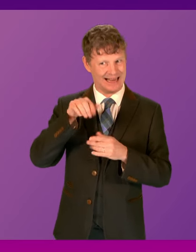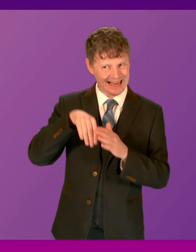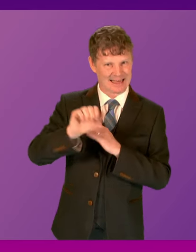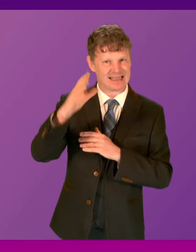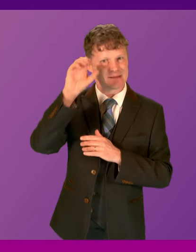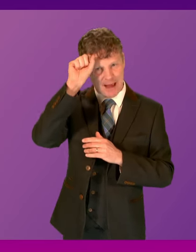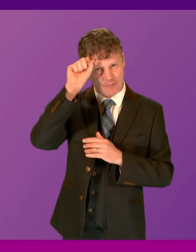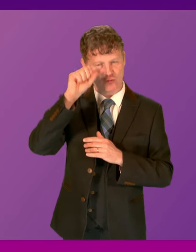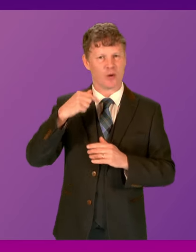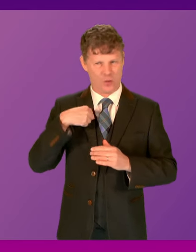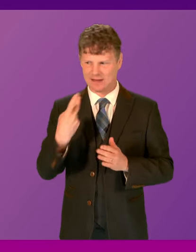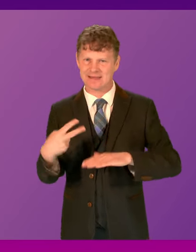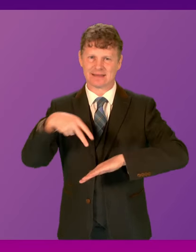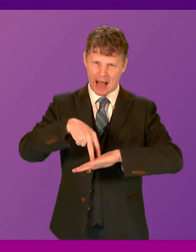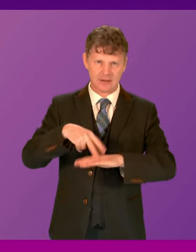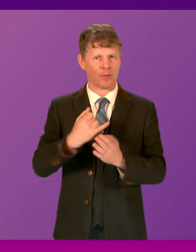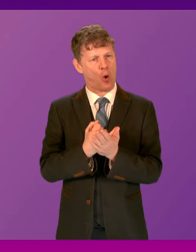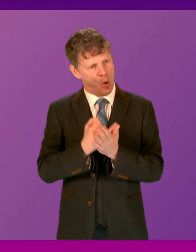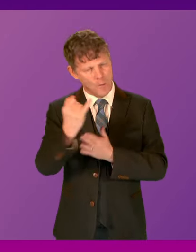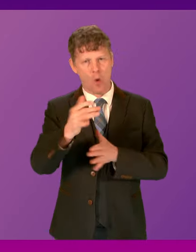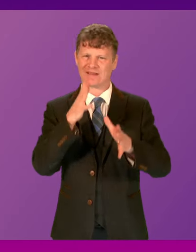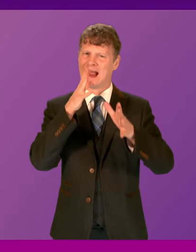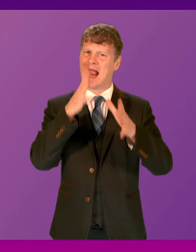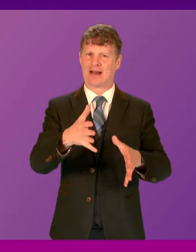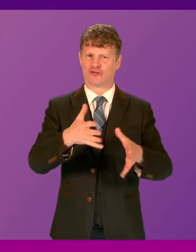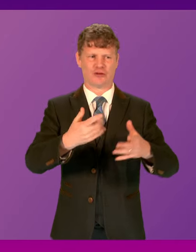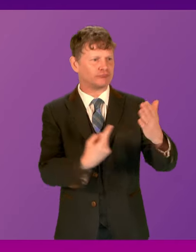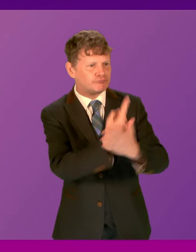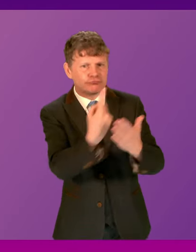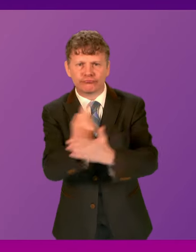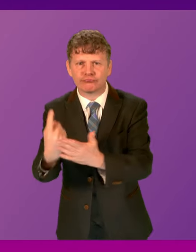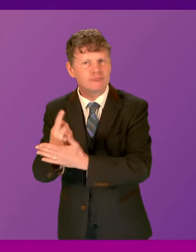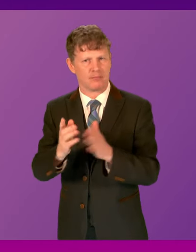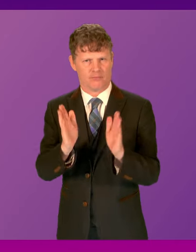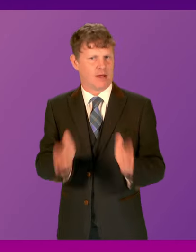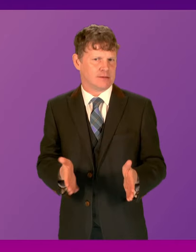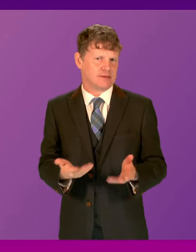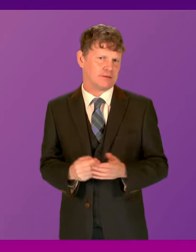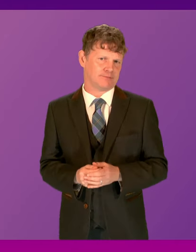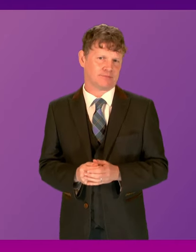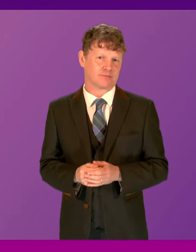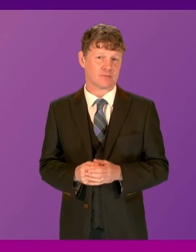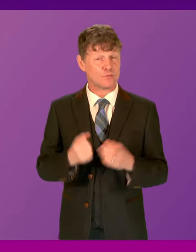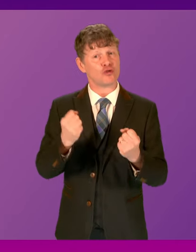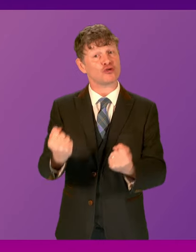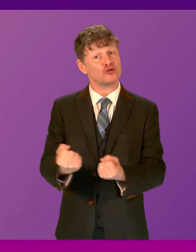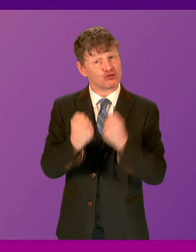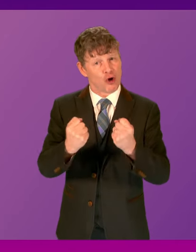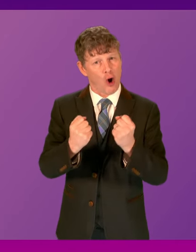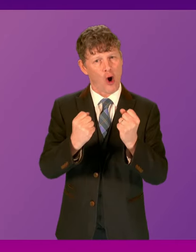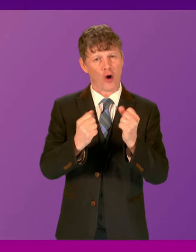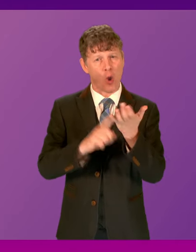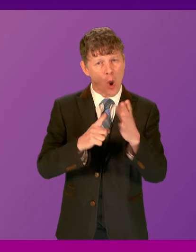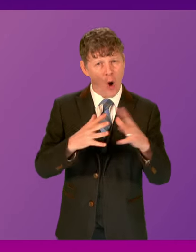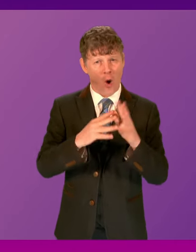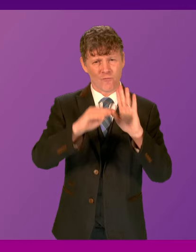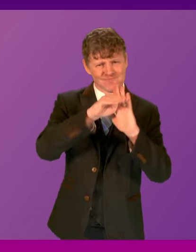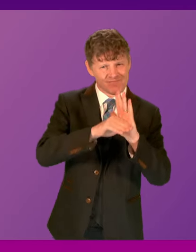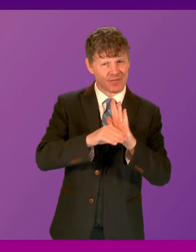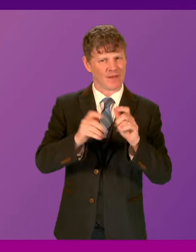opposing hatred in all its forms. A strong legislative framework to protect people is